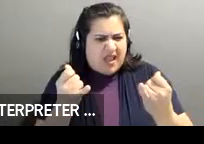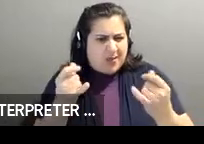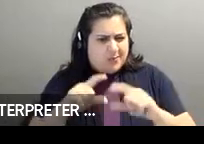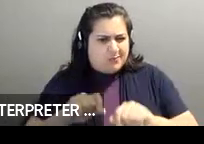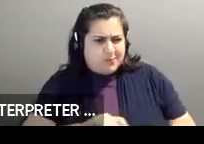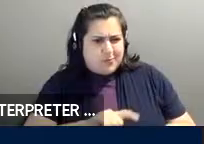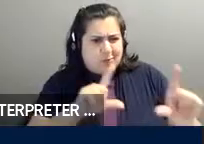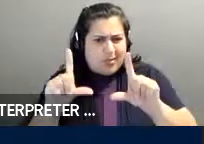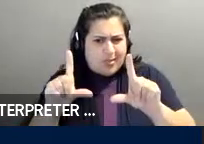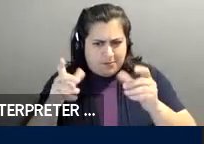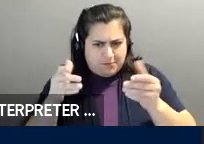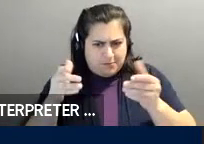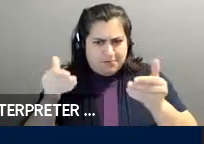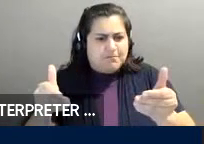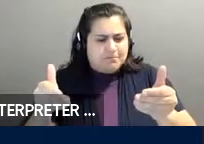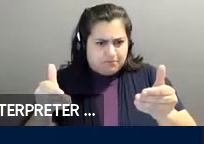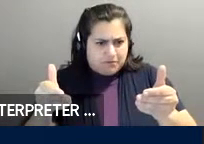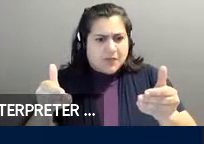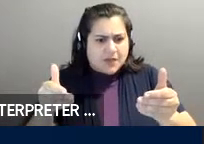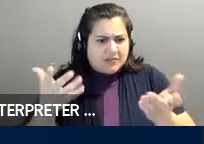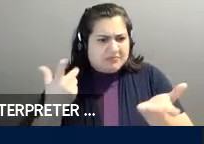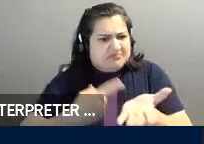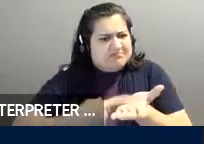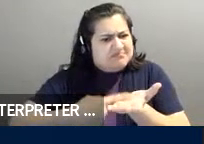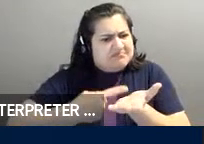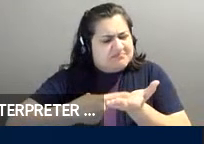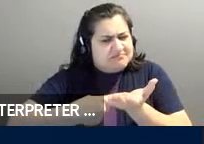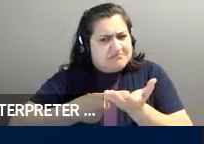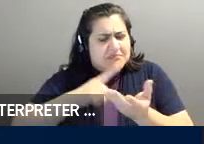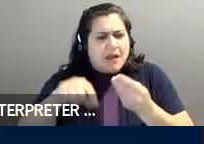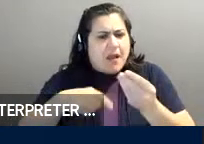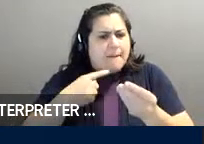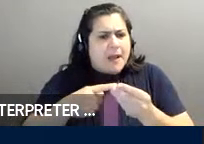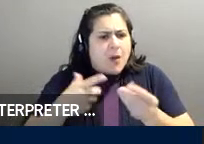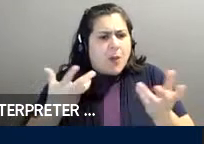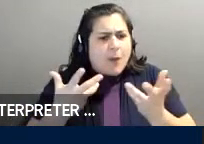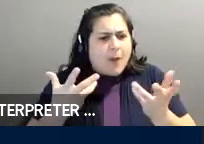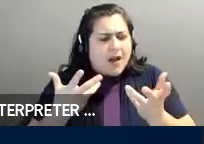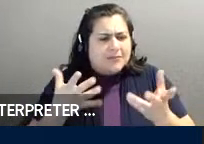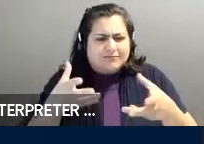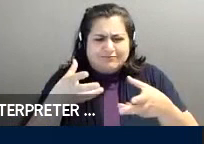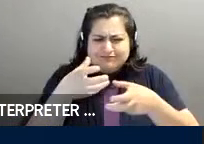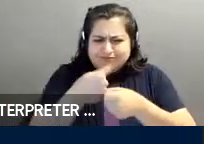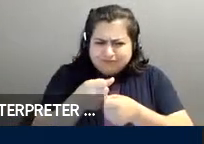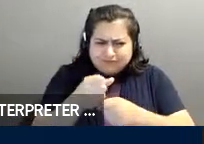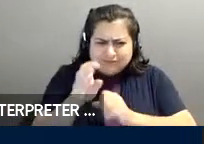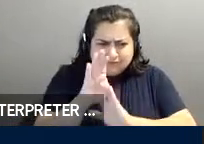move forward with just talking a little bit about giving a small brief background related